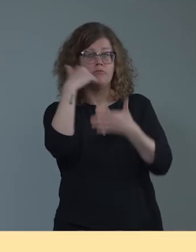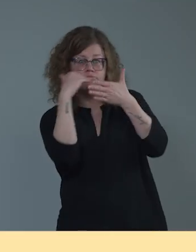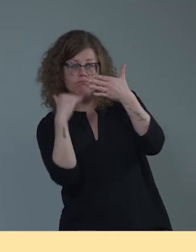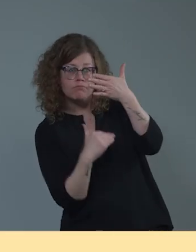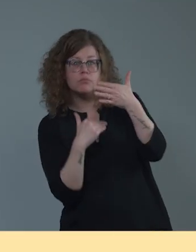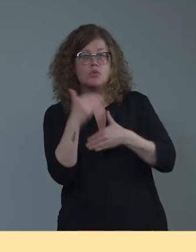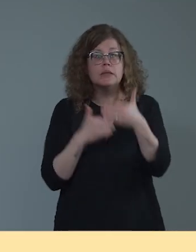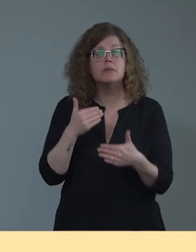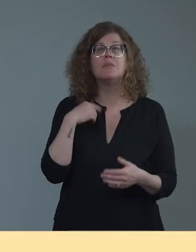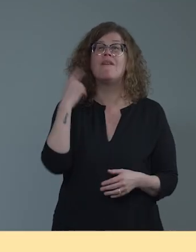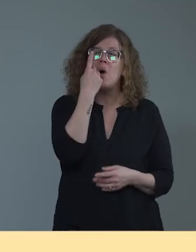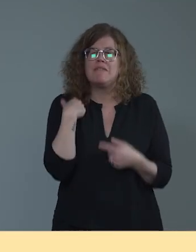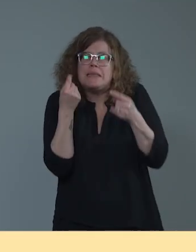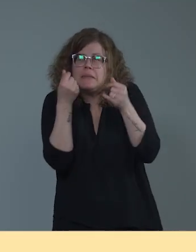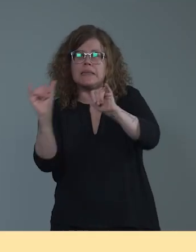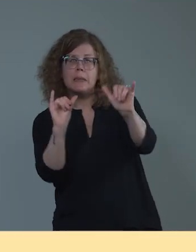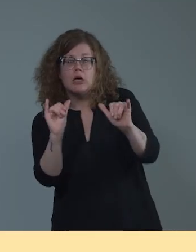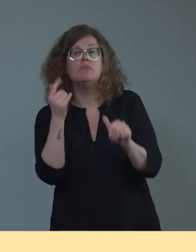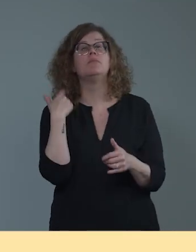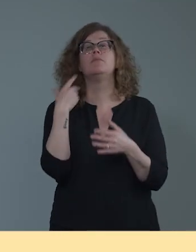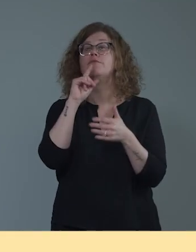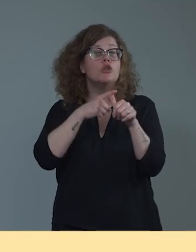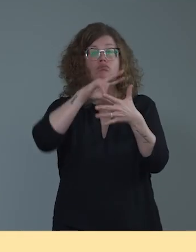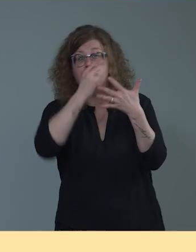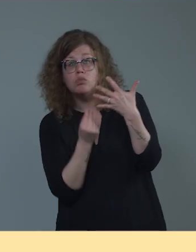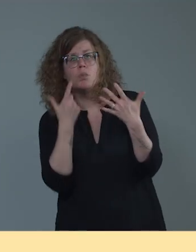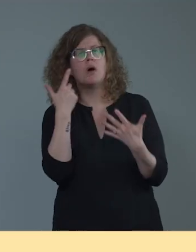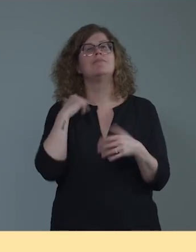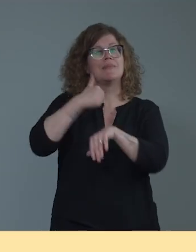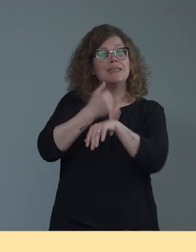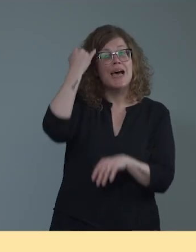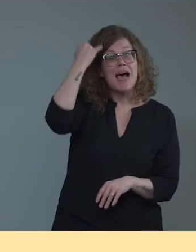So most process flows have a five-step process. It's always very similar.